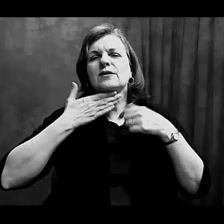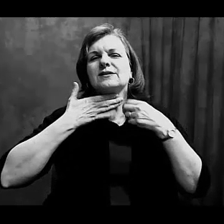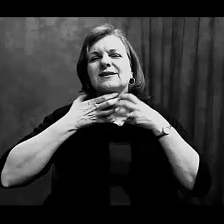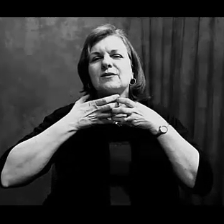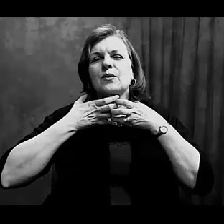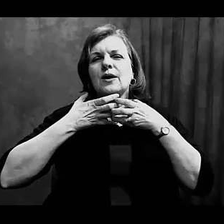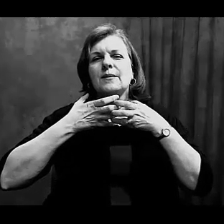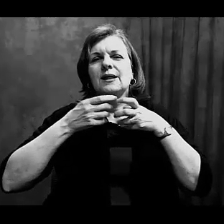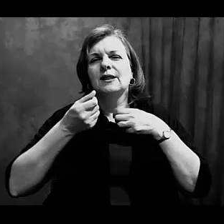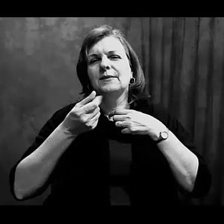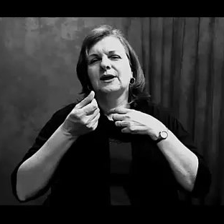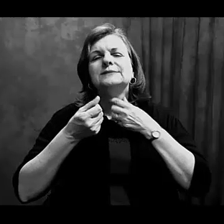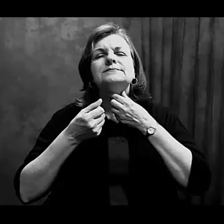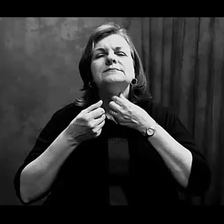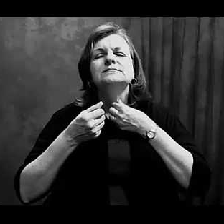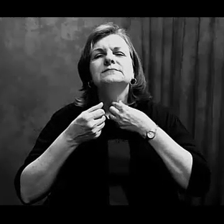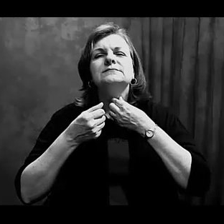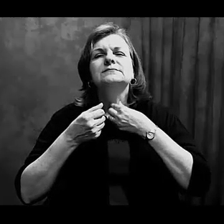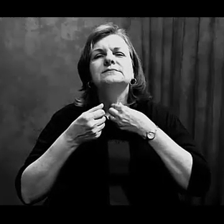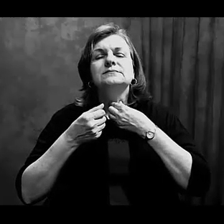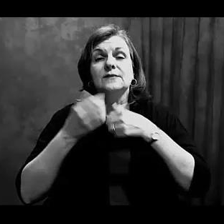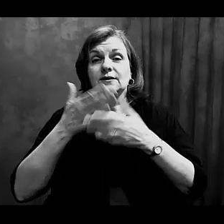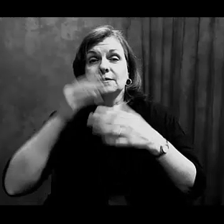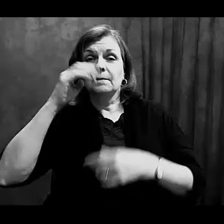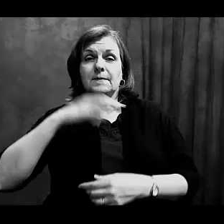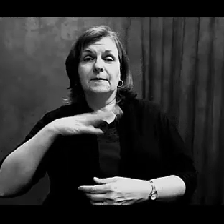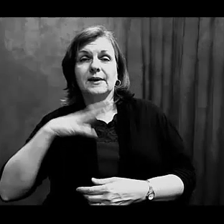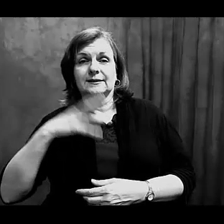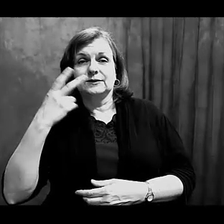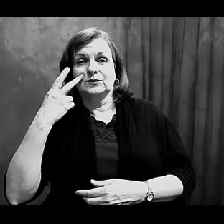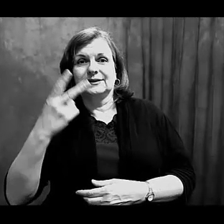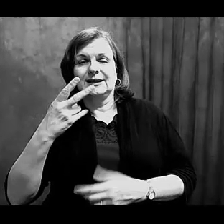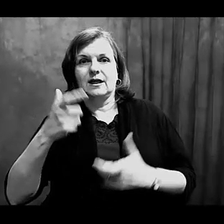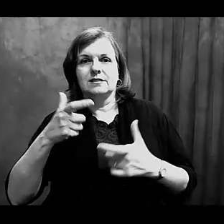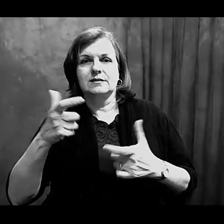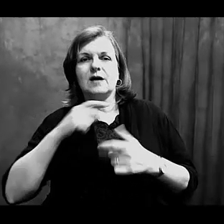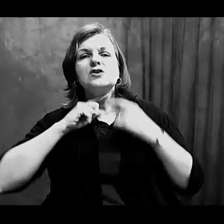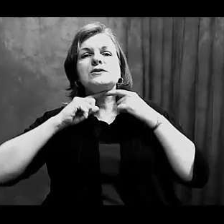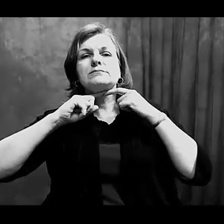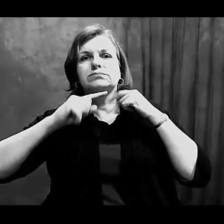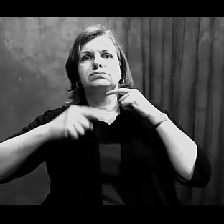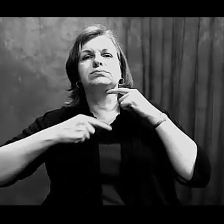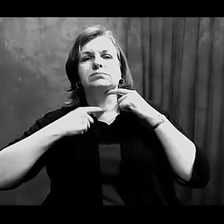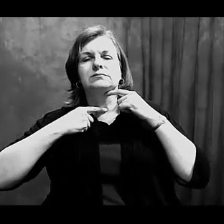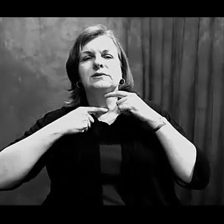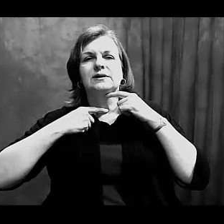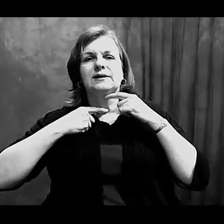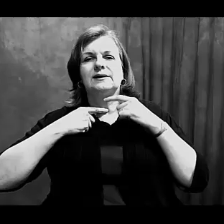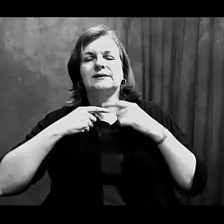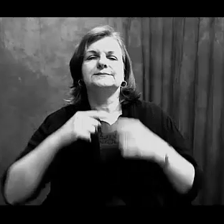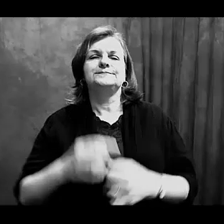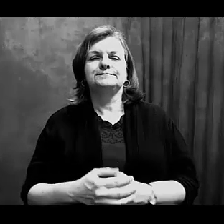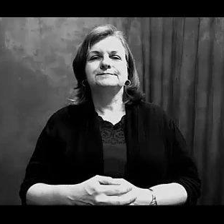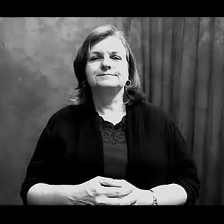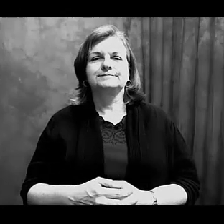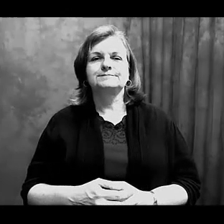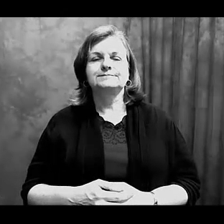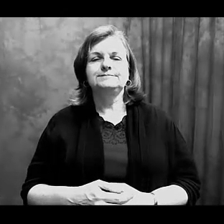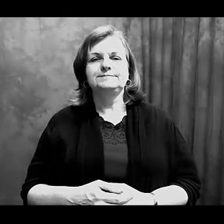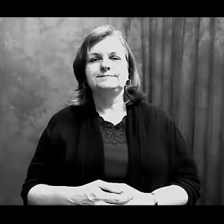on some males we see this very enlarged and sticking out a little bit - protruding a little bit